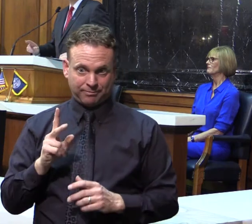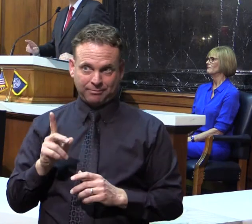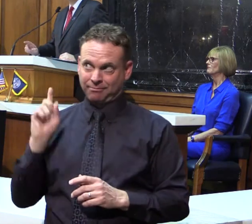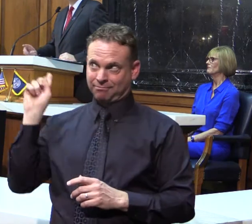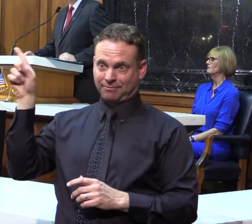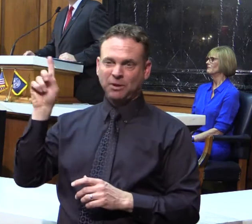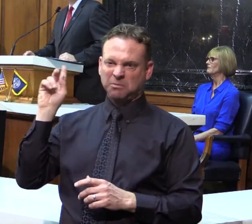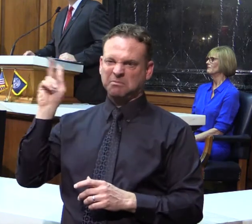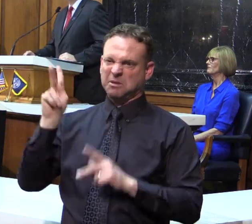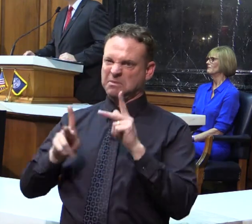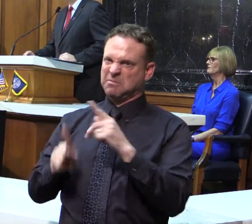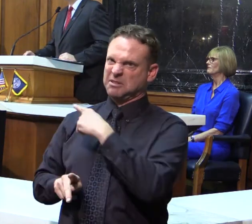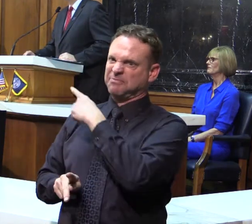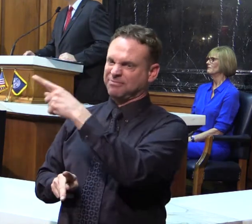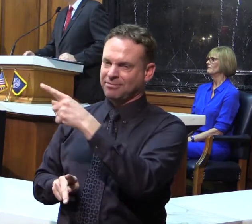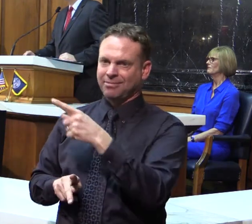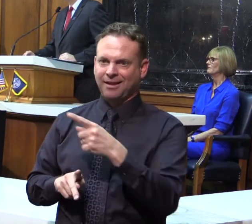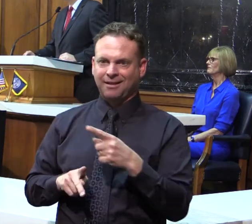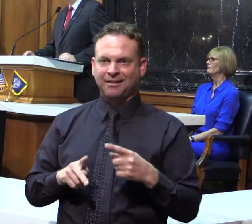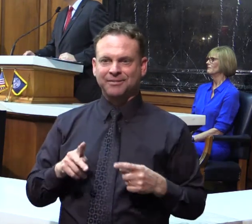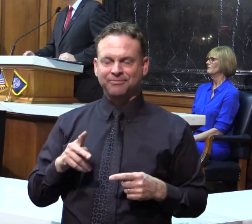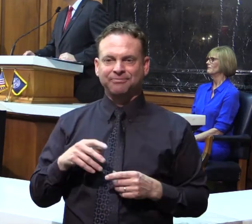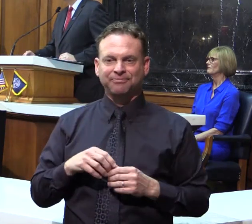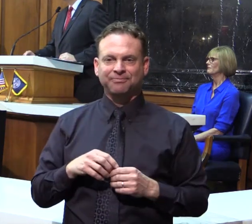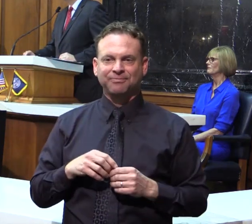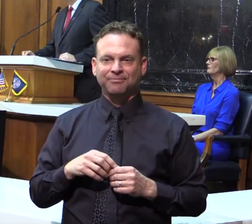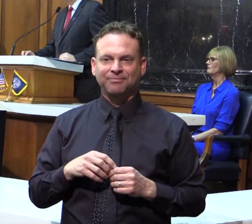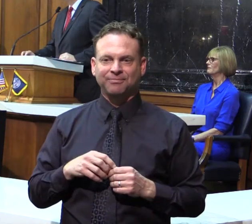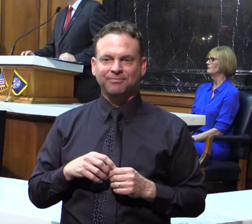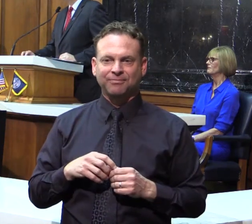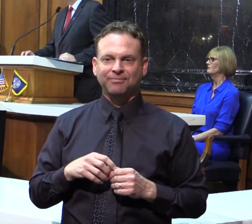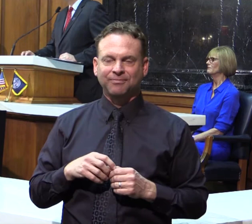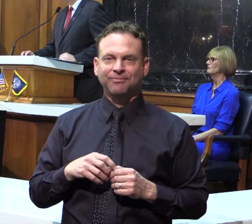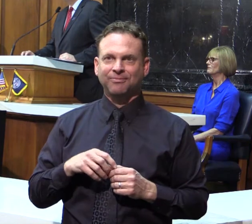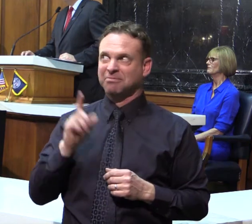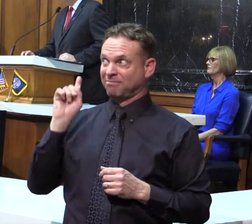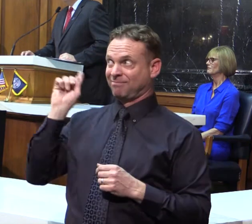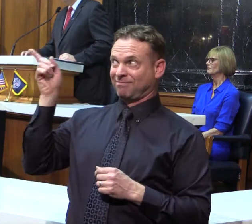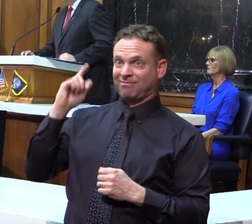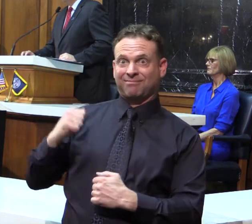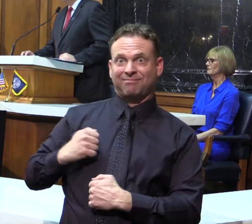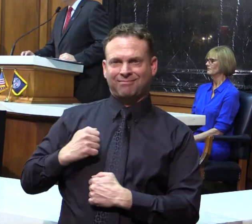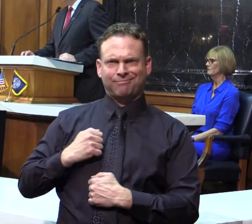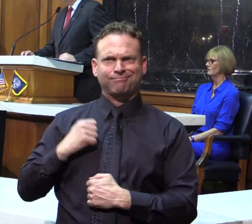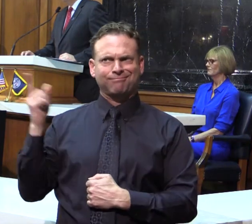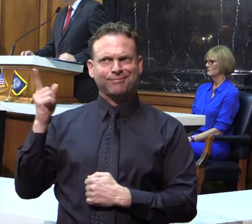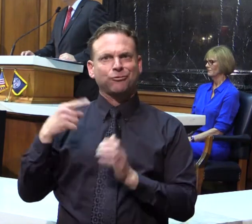Please join me for a moment of silence as we remember them.